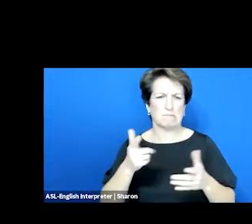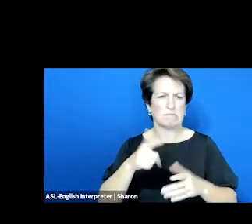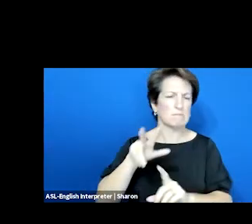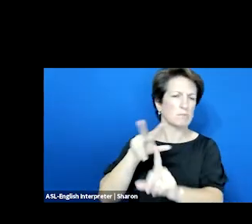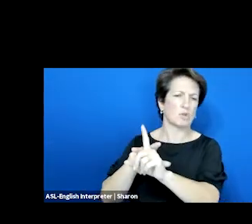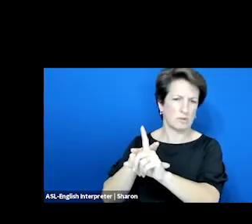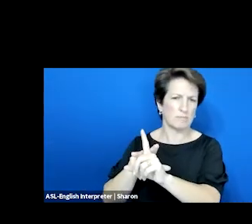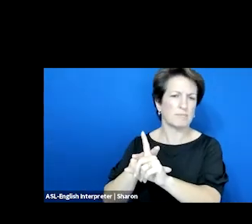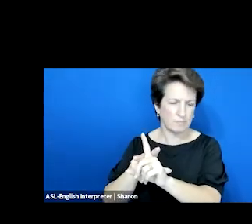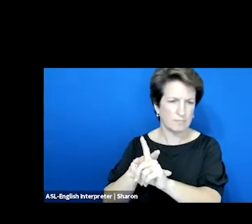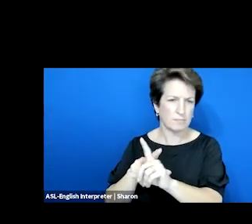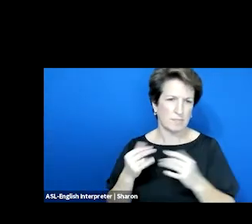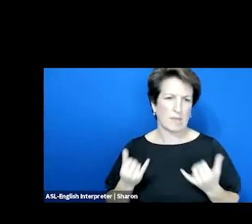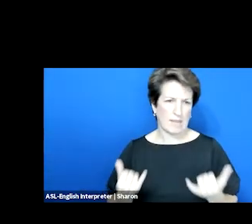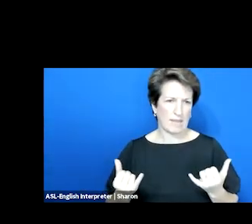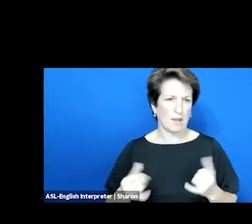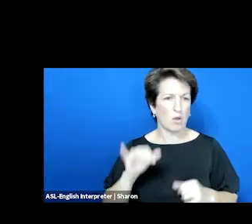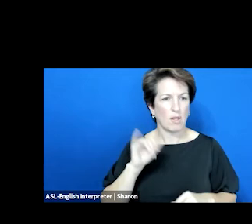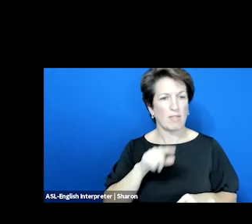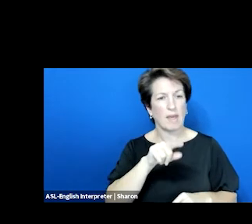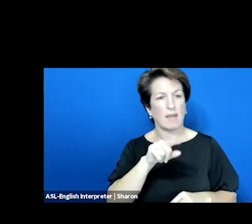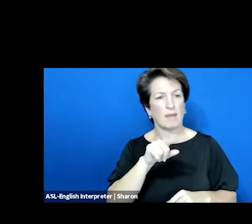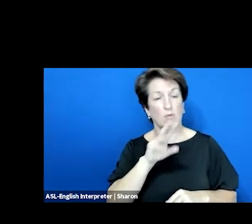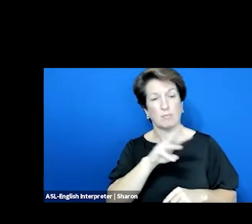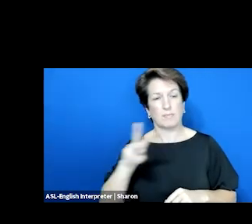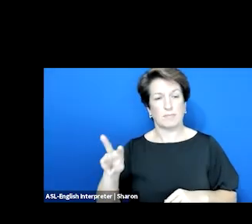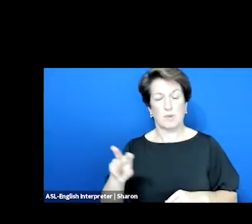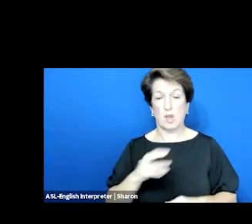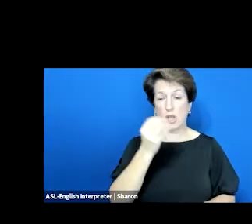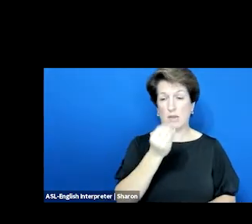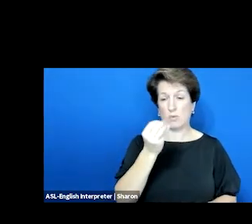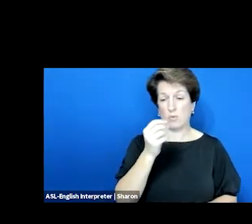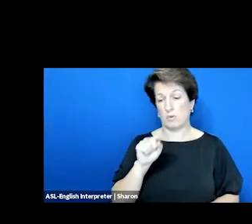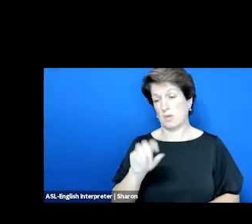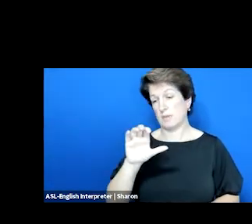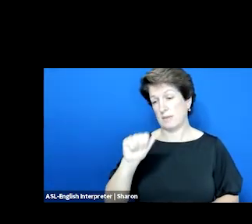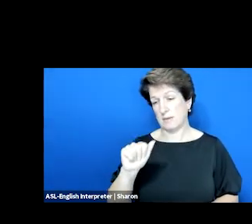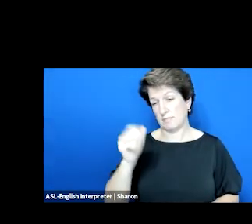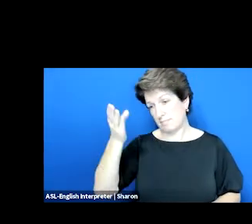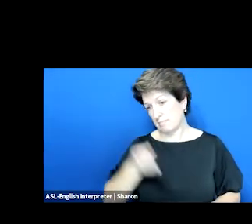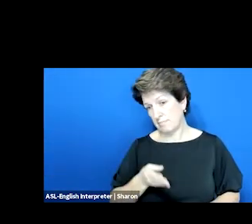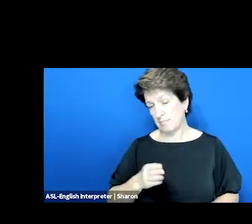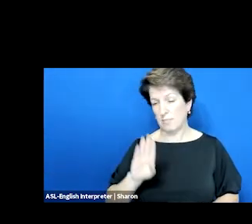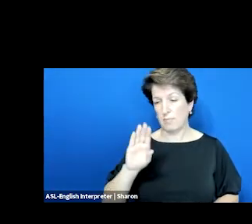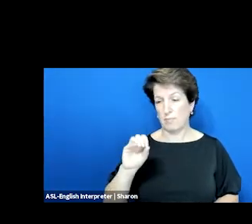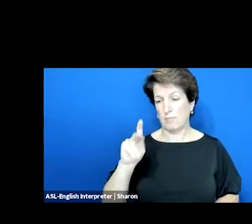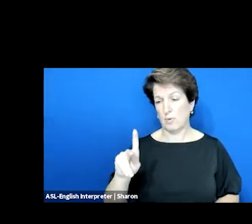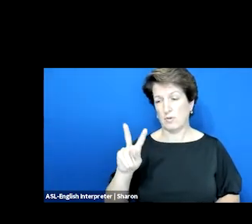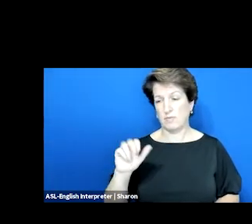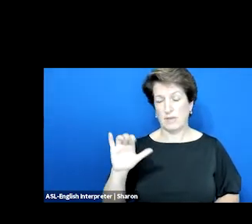or one dose of Janssen or Johnson & Johnson.